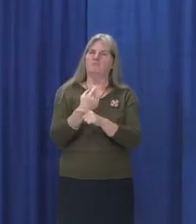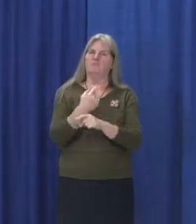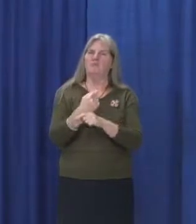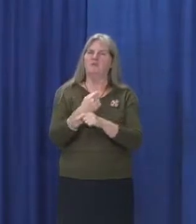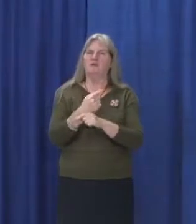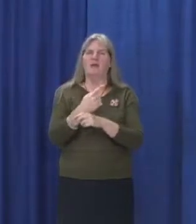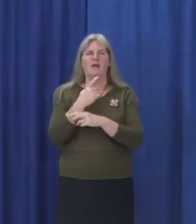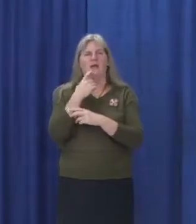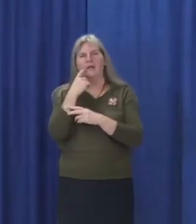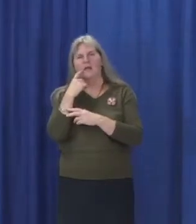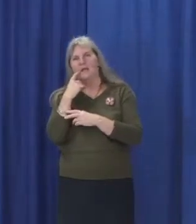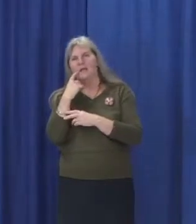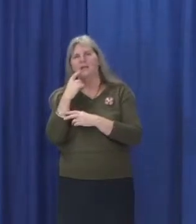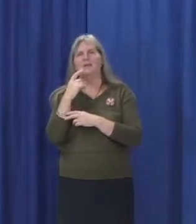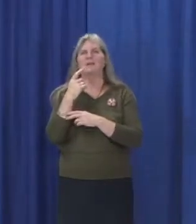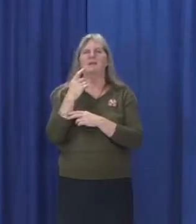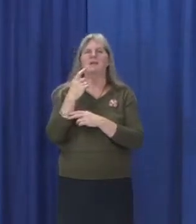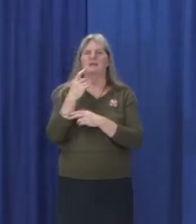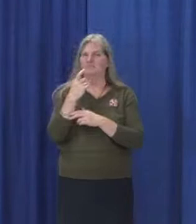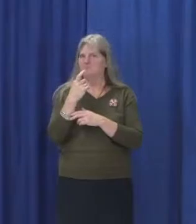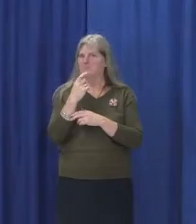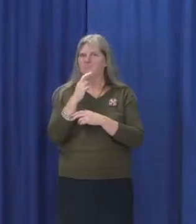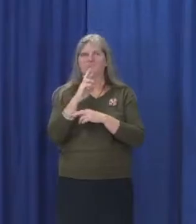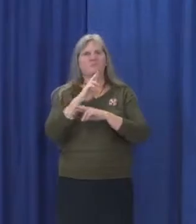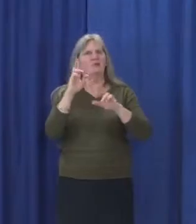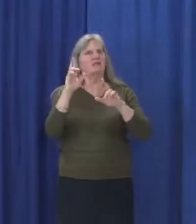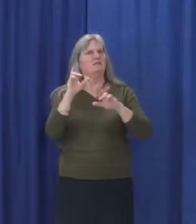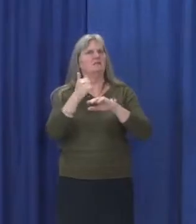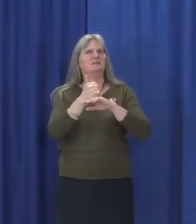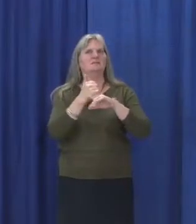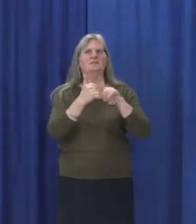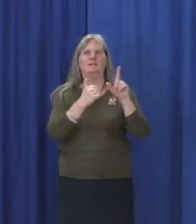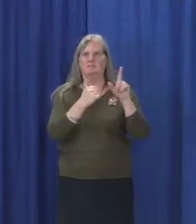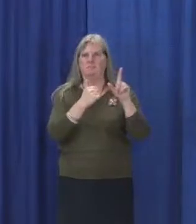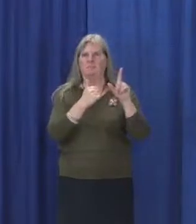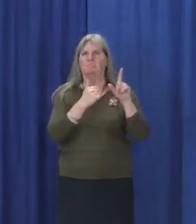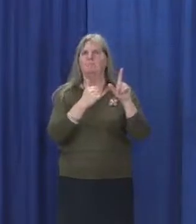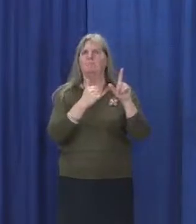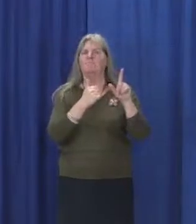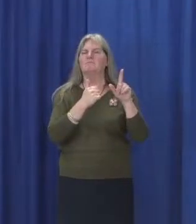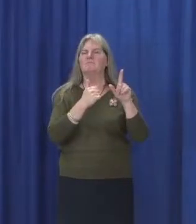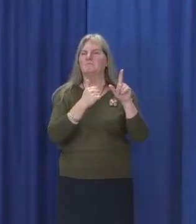and substance abuse. We need to some aged the results